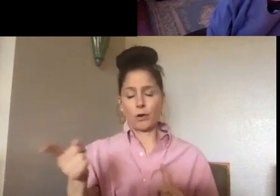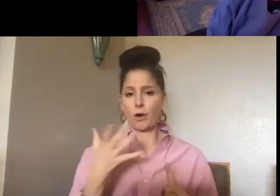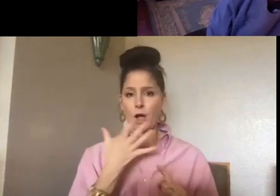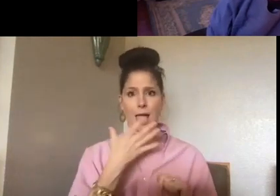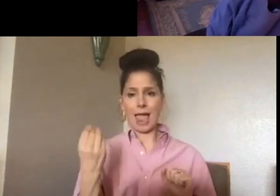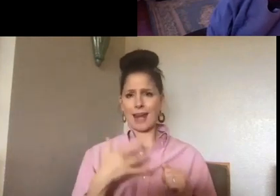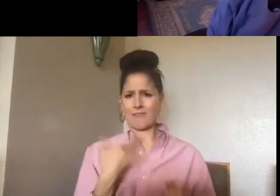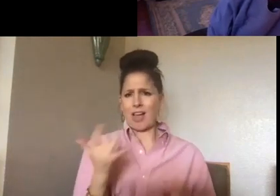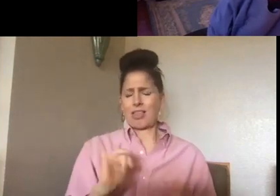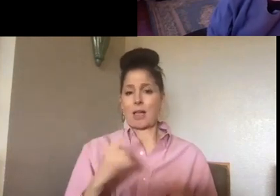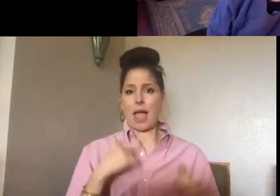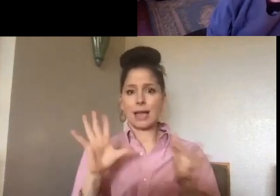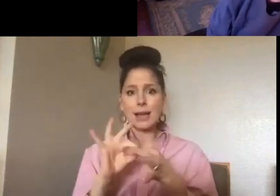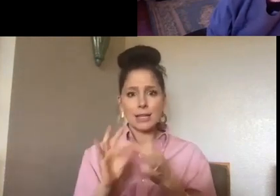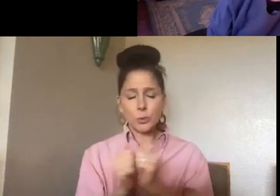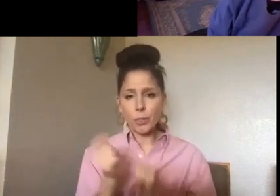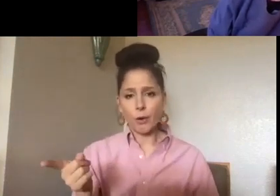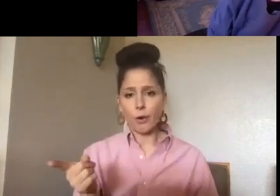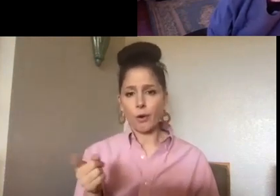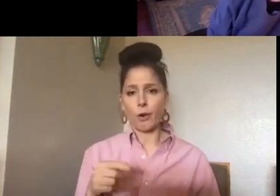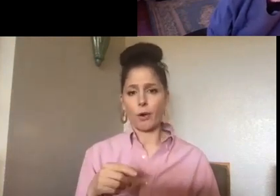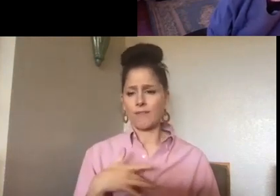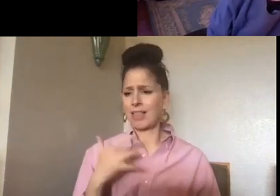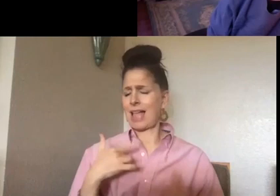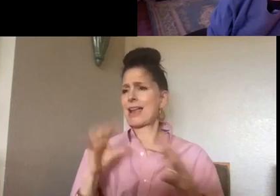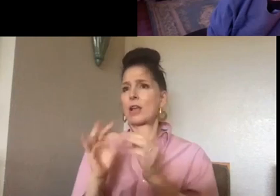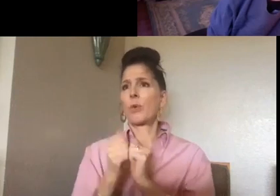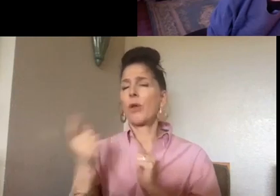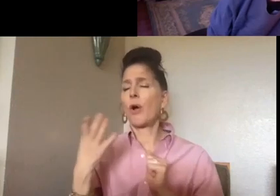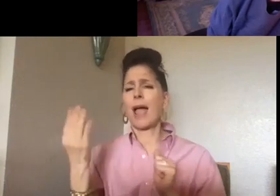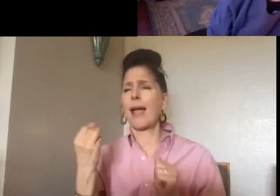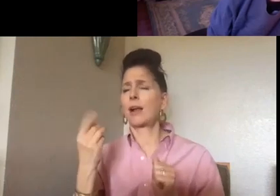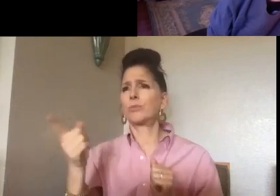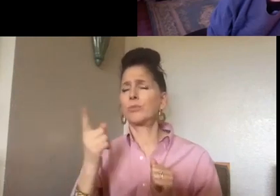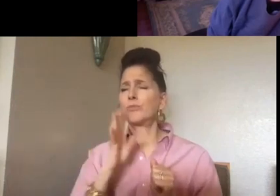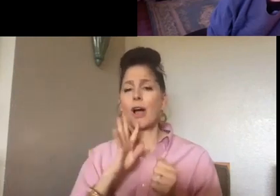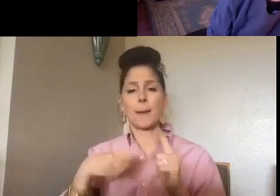so I was excited to meet her, and I felt like we had a connection, and I felt like I